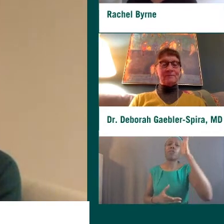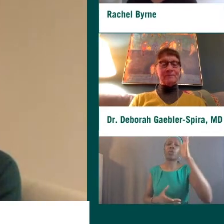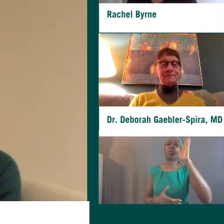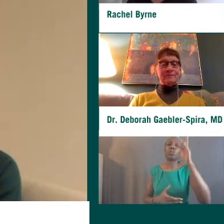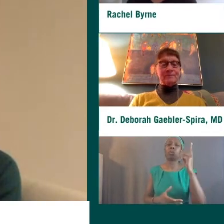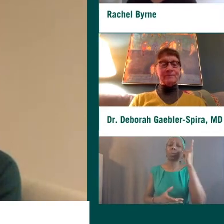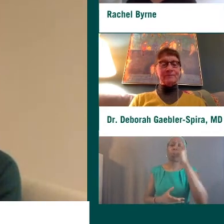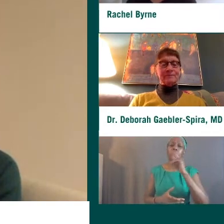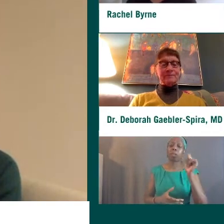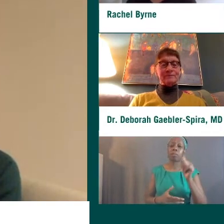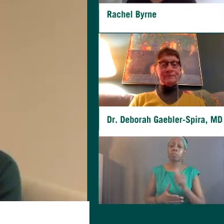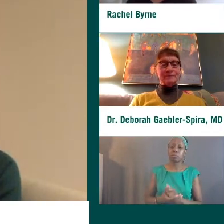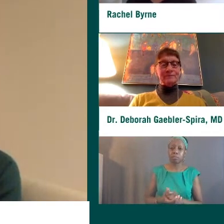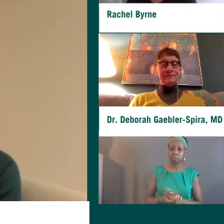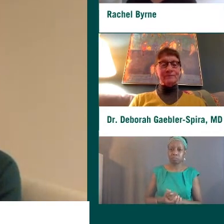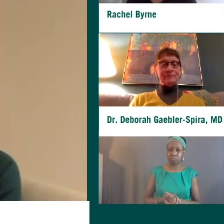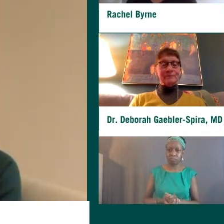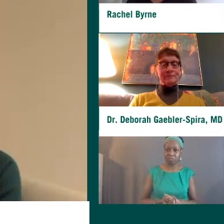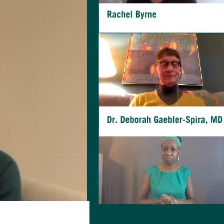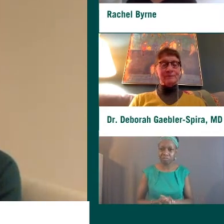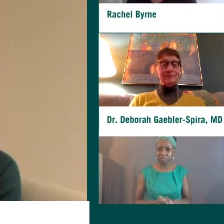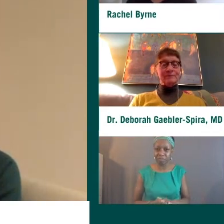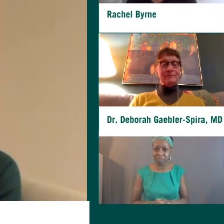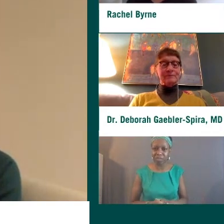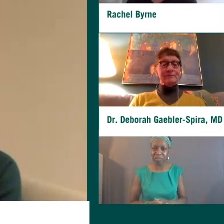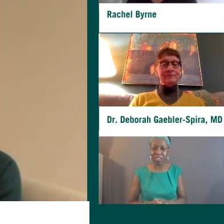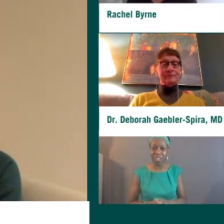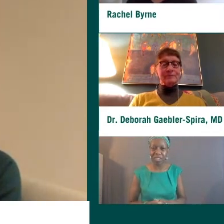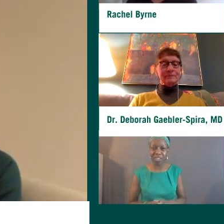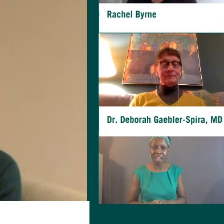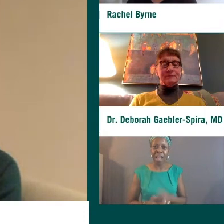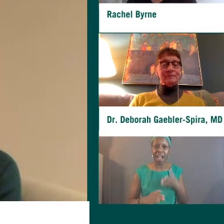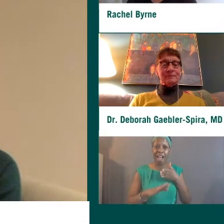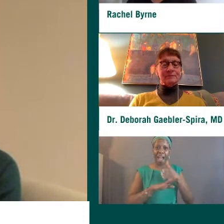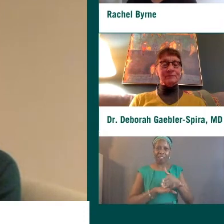In the future, after high school, I'm hoping to